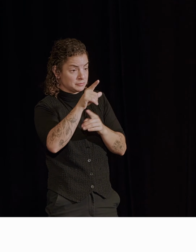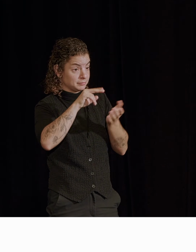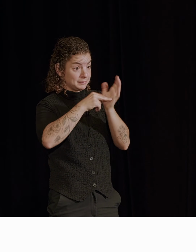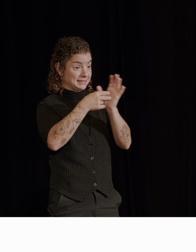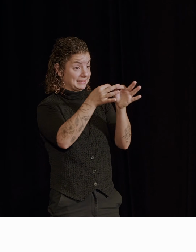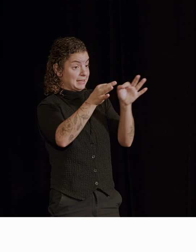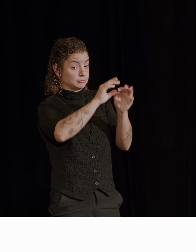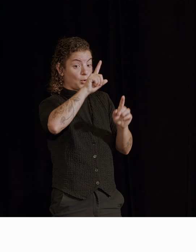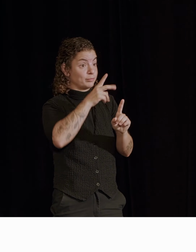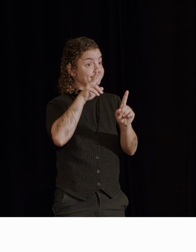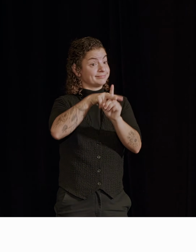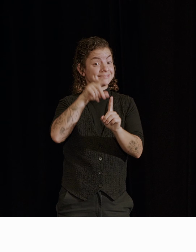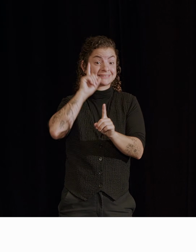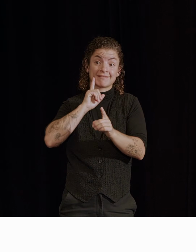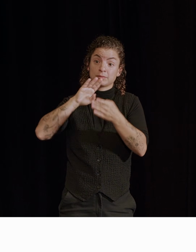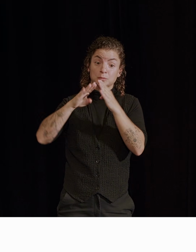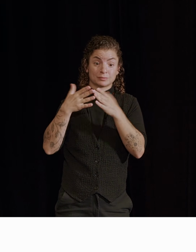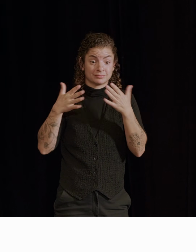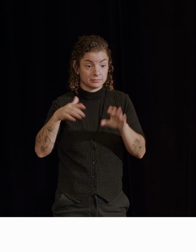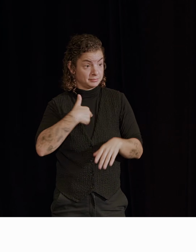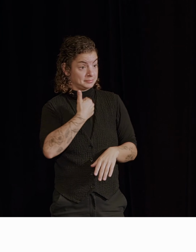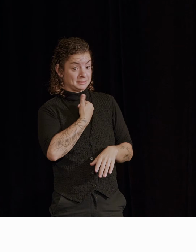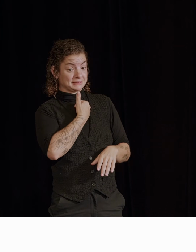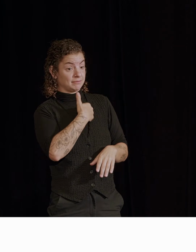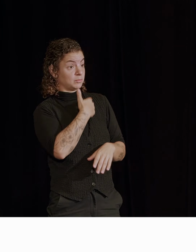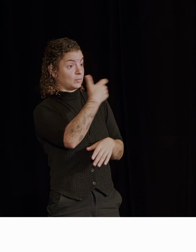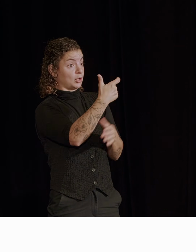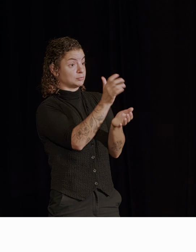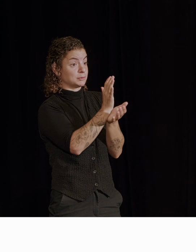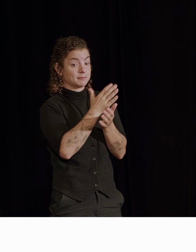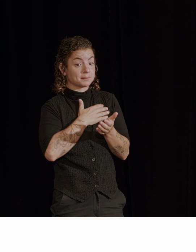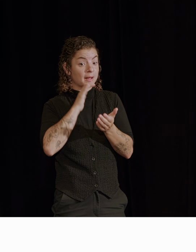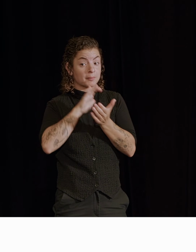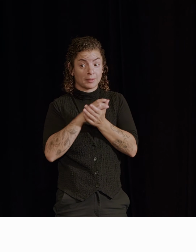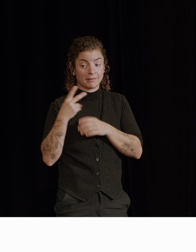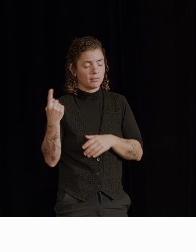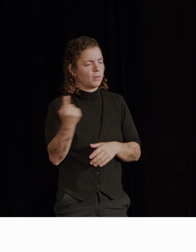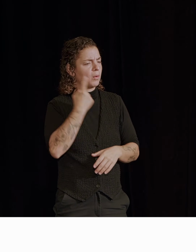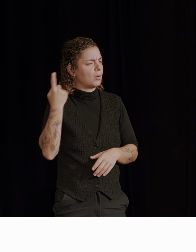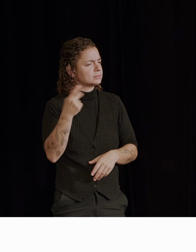When I watch movies, my wife and I always have closed captioning on because she is hard of hearing.